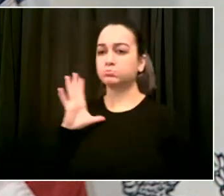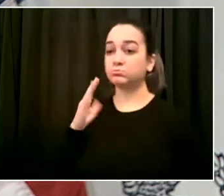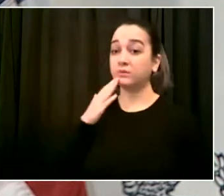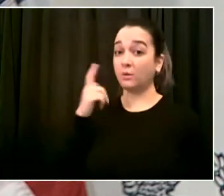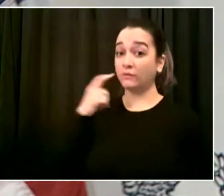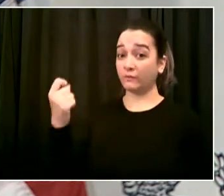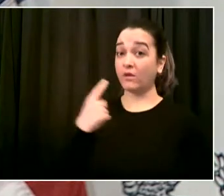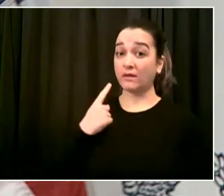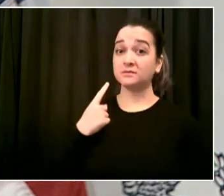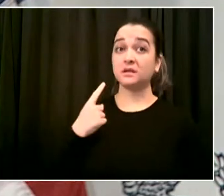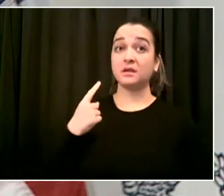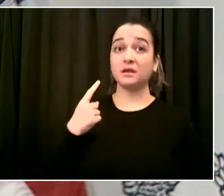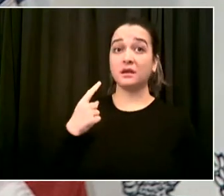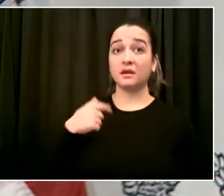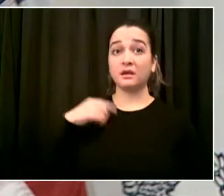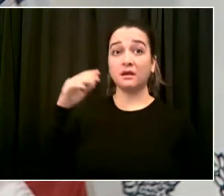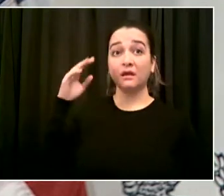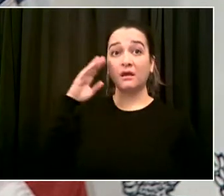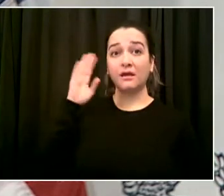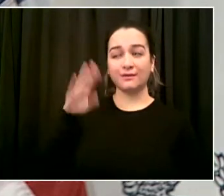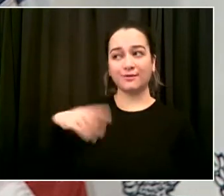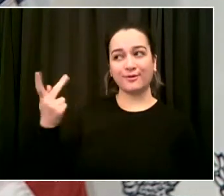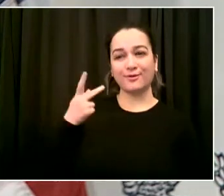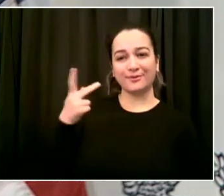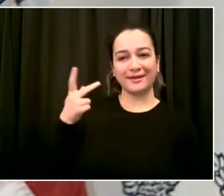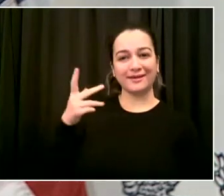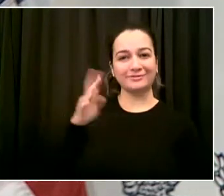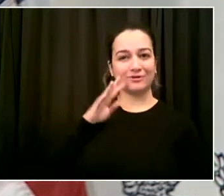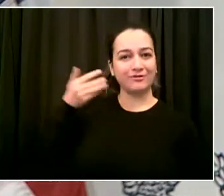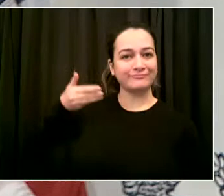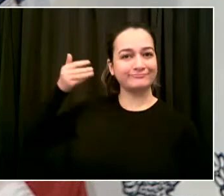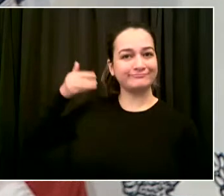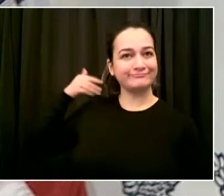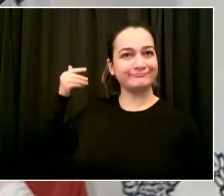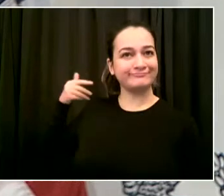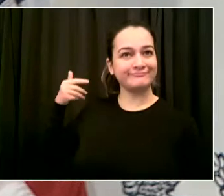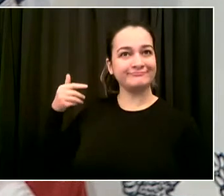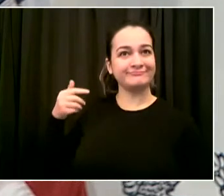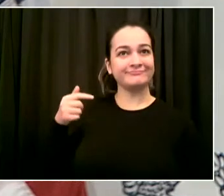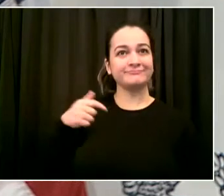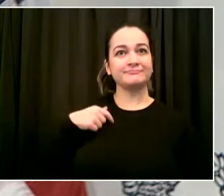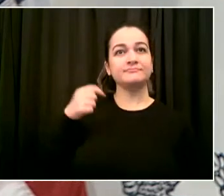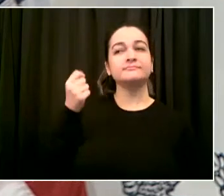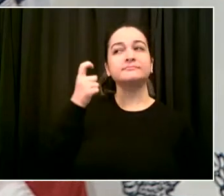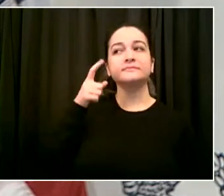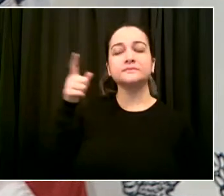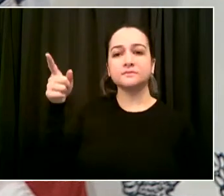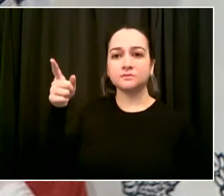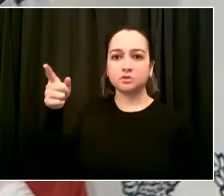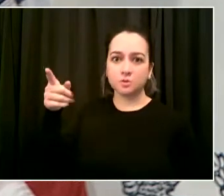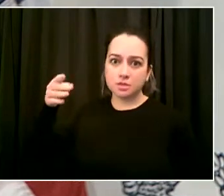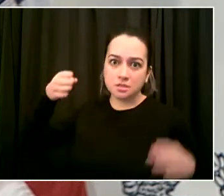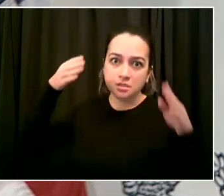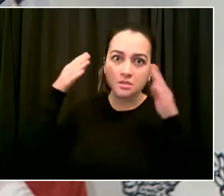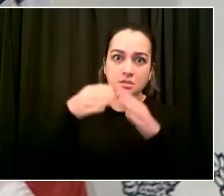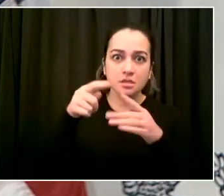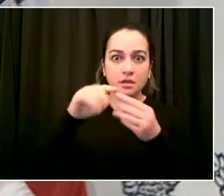ARE NN OT CURRENTLY SEEING? ANDREW, I'VE KNOWN YOU A LONG TIME YOU WON'T TAKE IT PERSONAL IF I SASAI Y DON'T